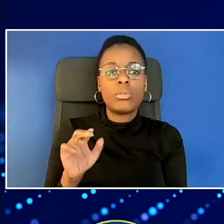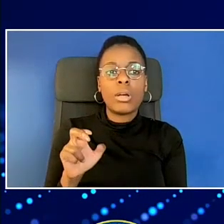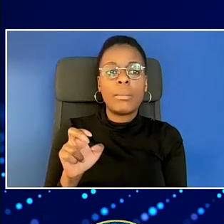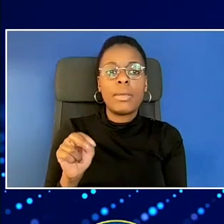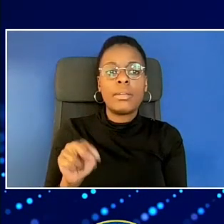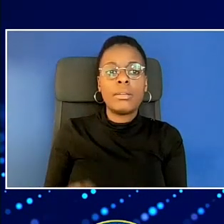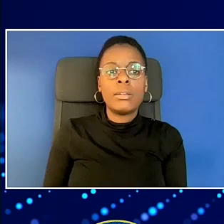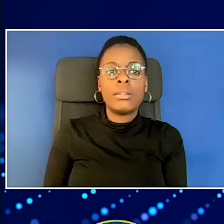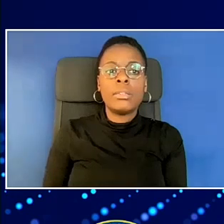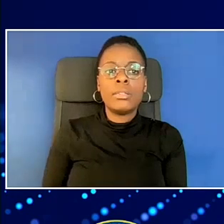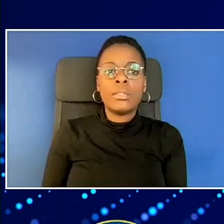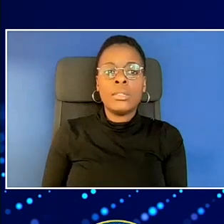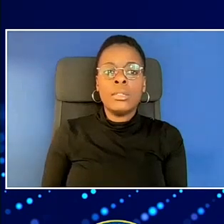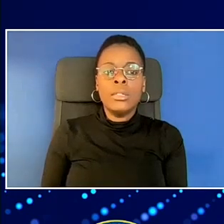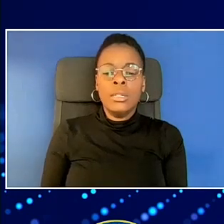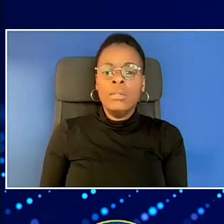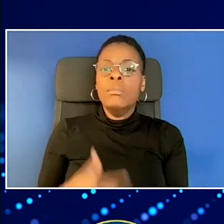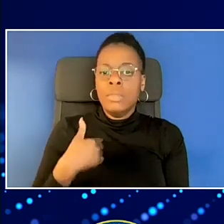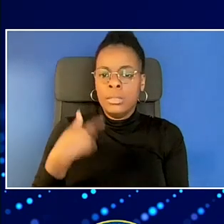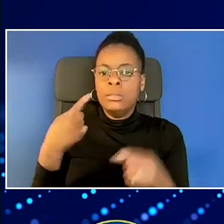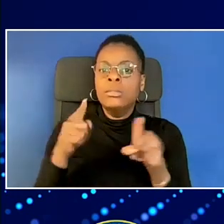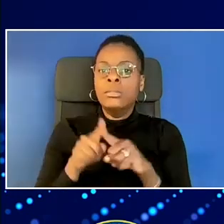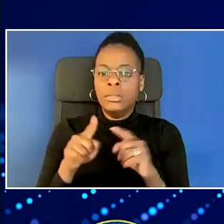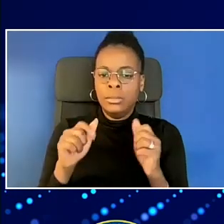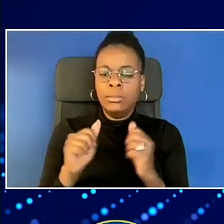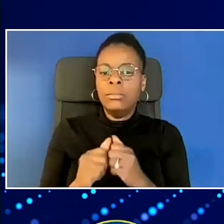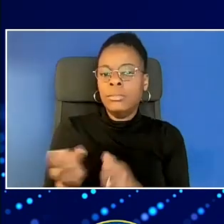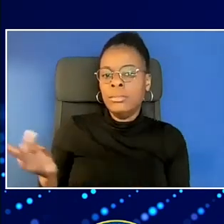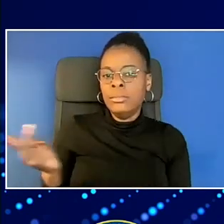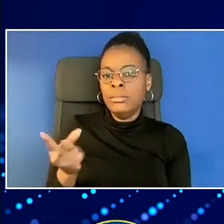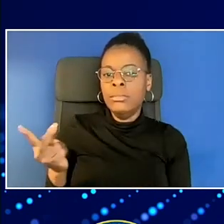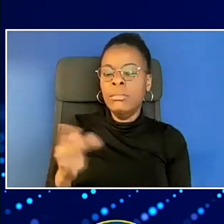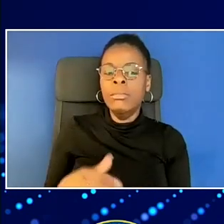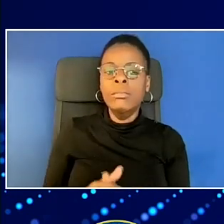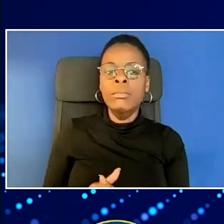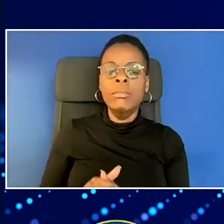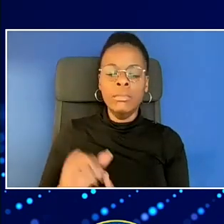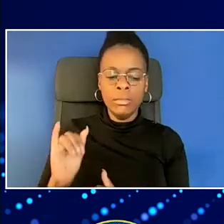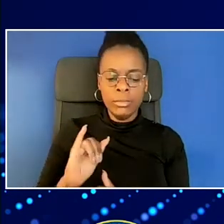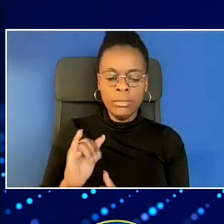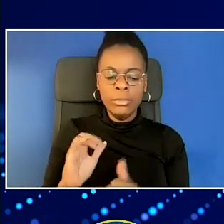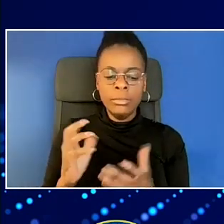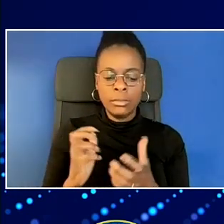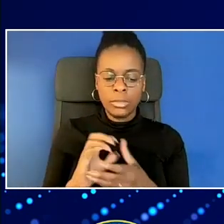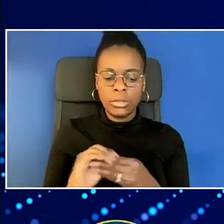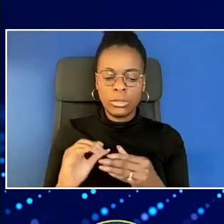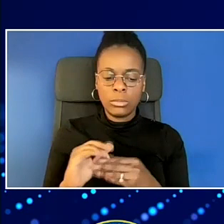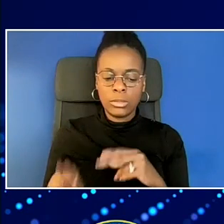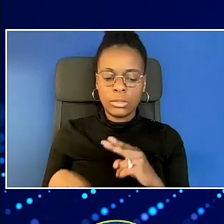Yeah, I agree with Carolyn and Barmak. And I wanted to make a comment on specific language. I'm wondering if you could put